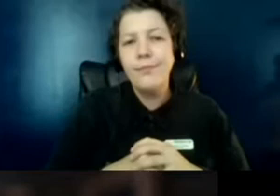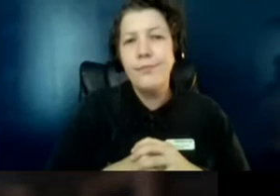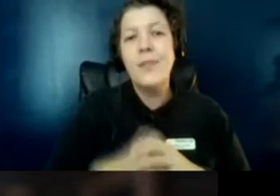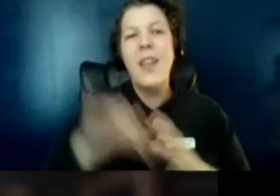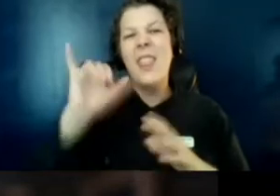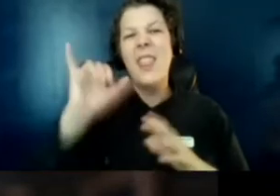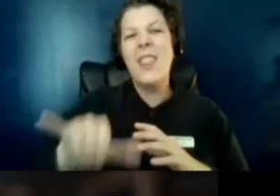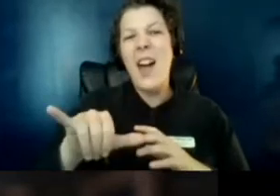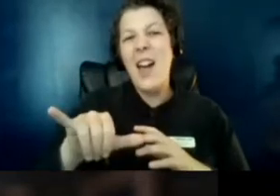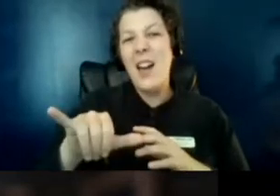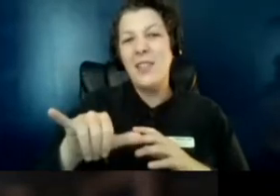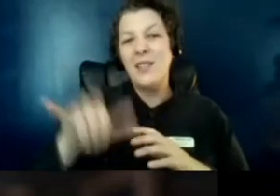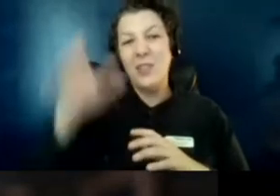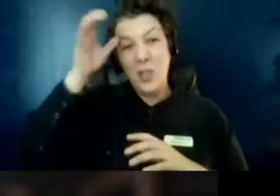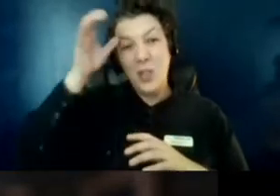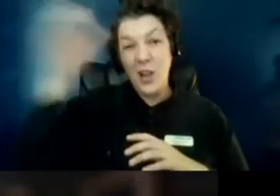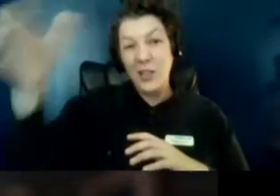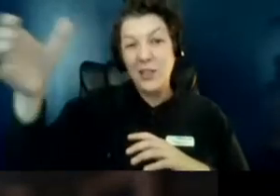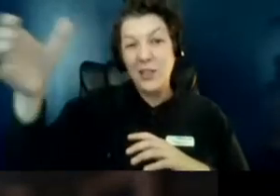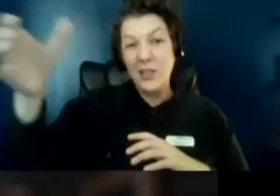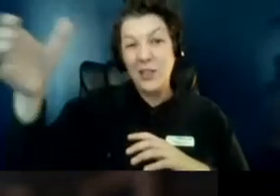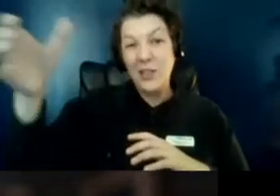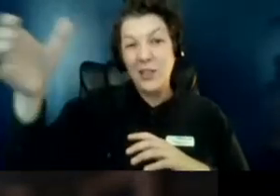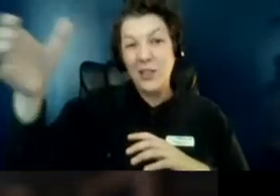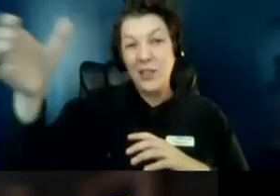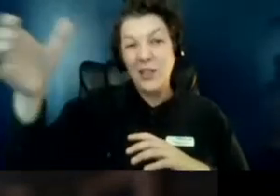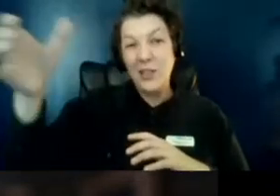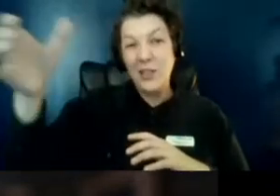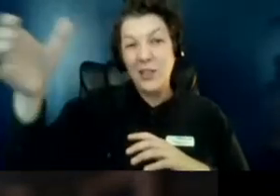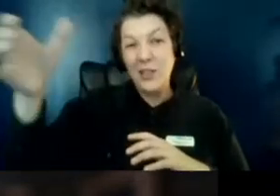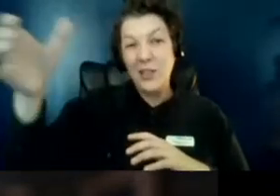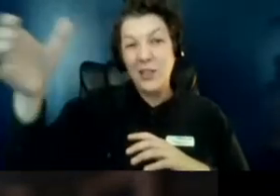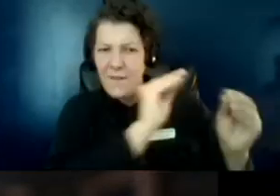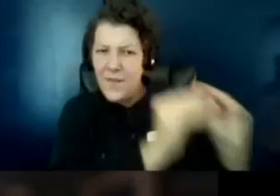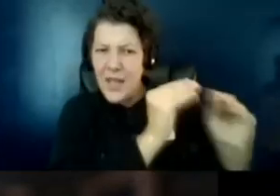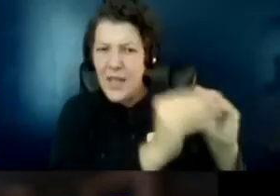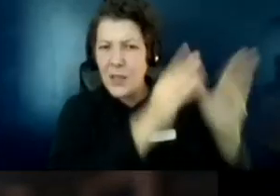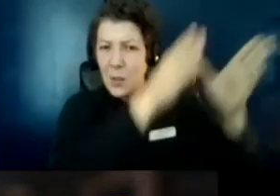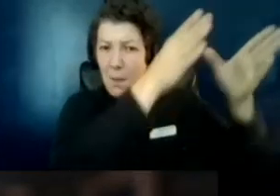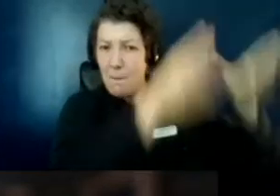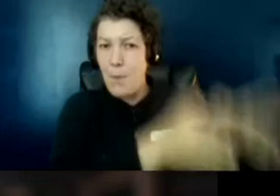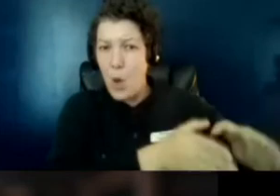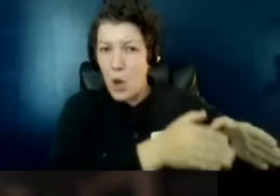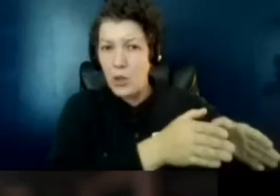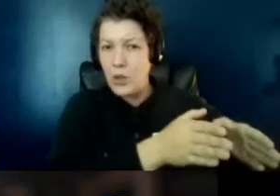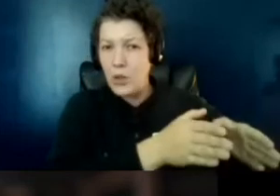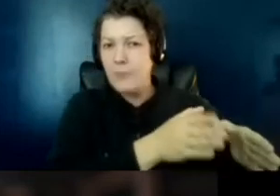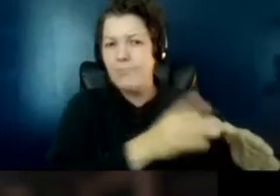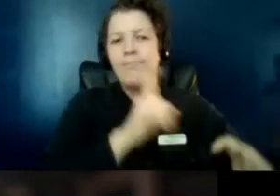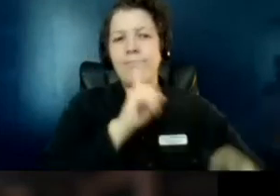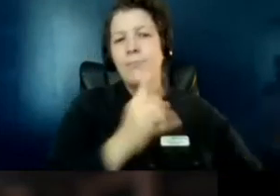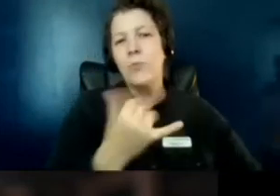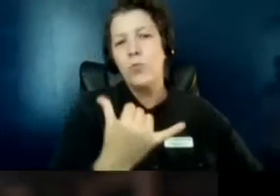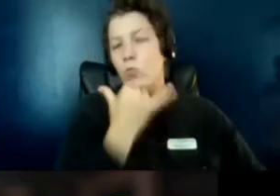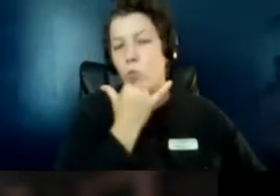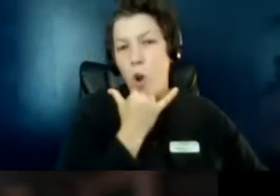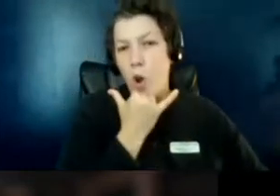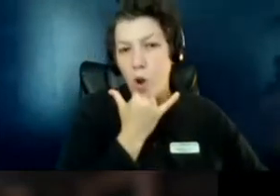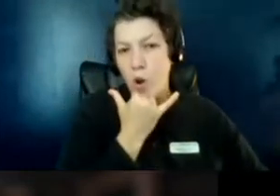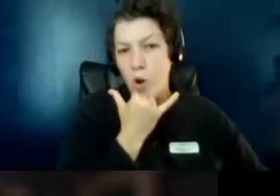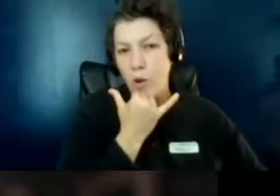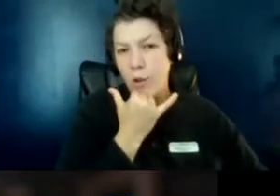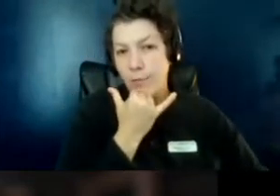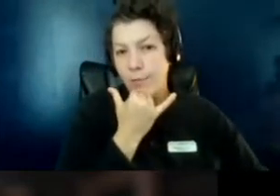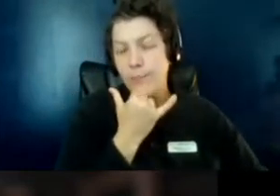to how we should be thinking about solving this problem. And the reason that it's counter